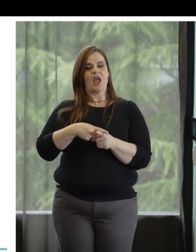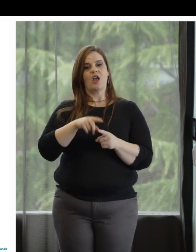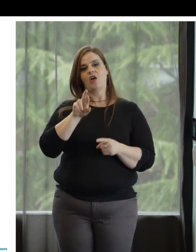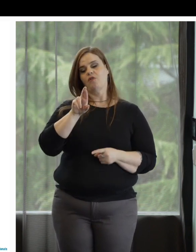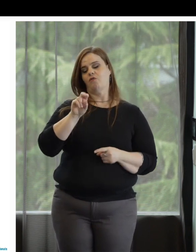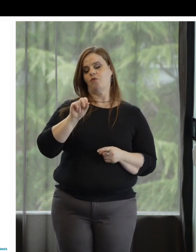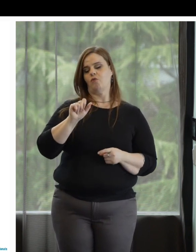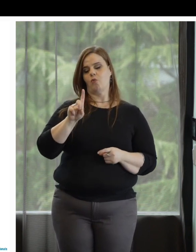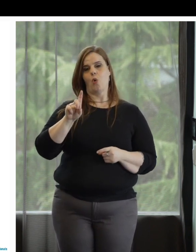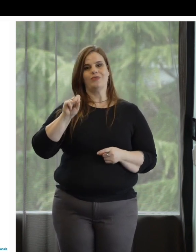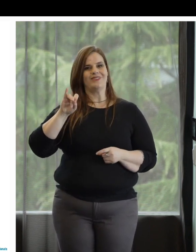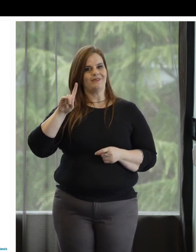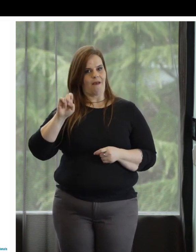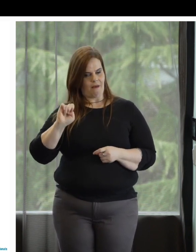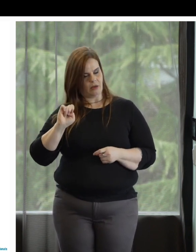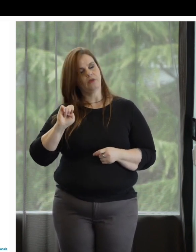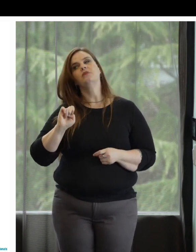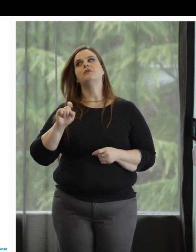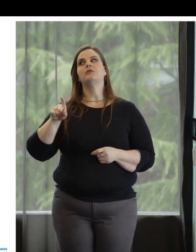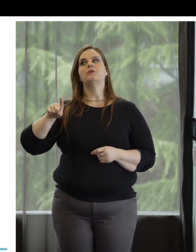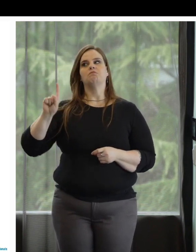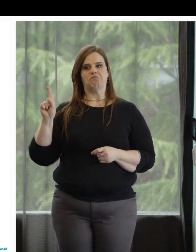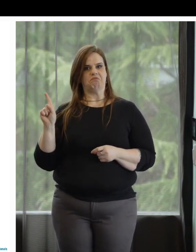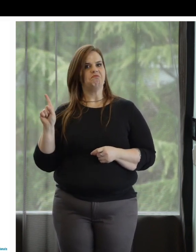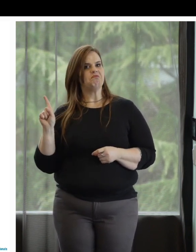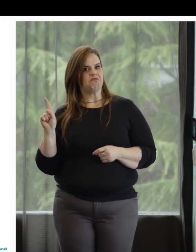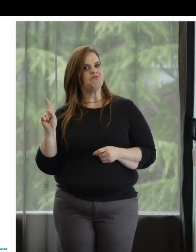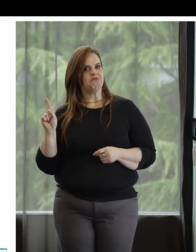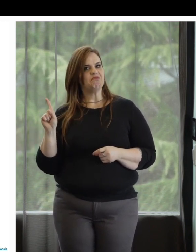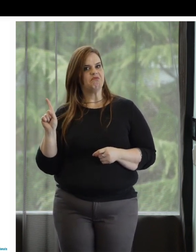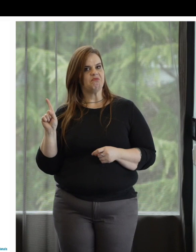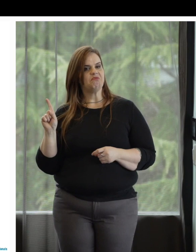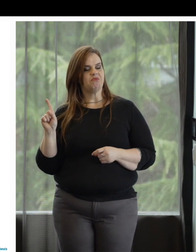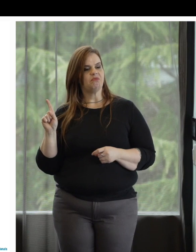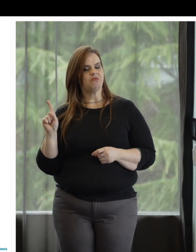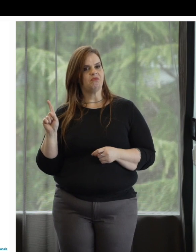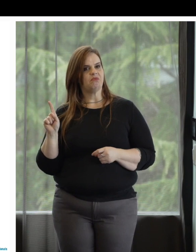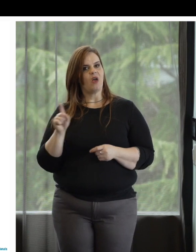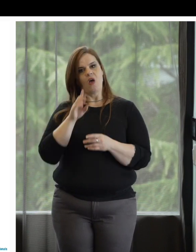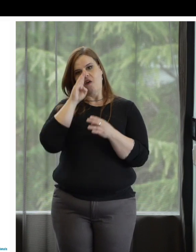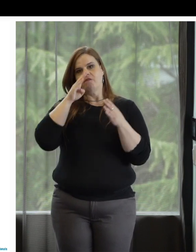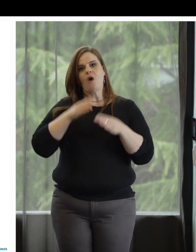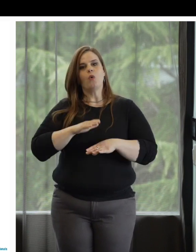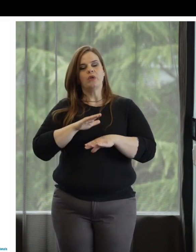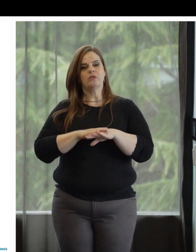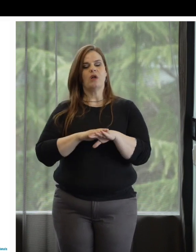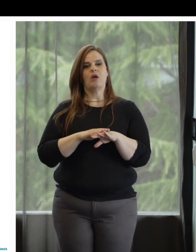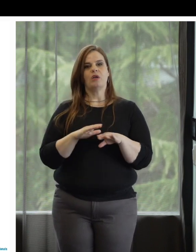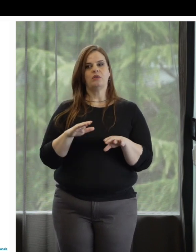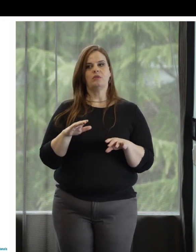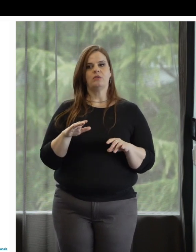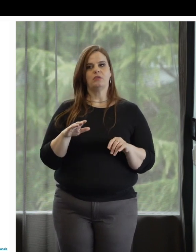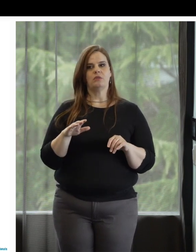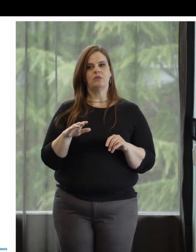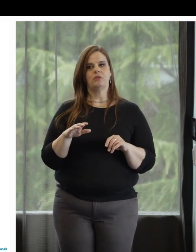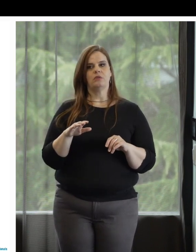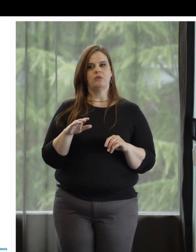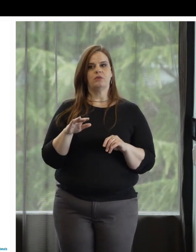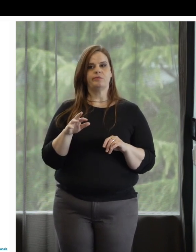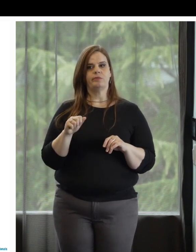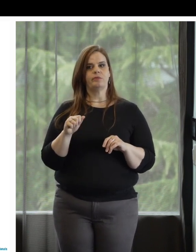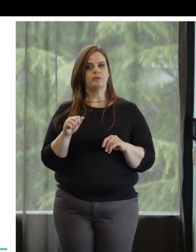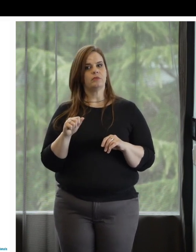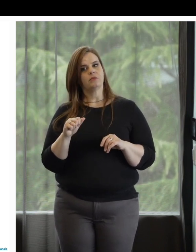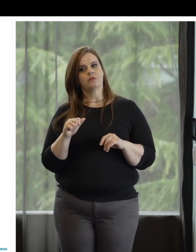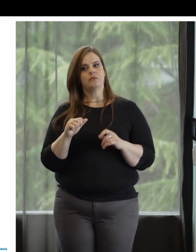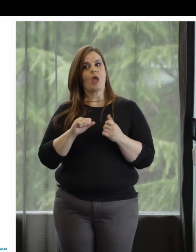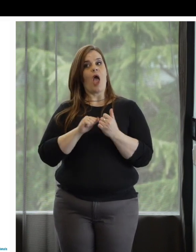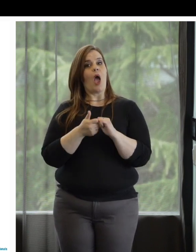side. So this is focused on the how to improve